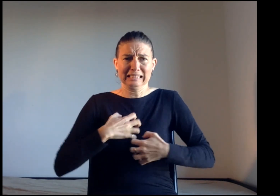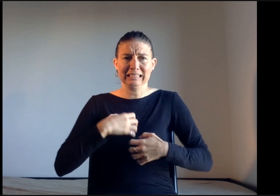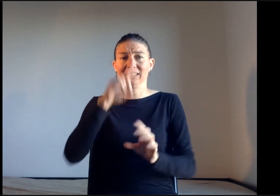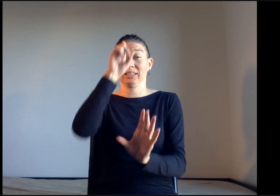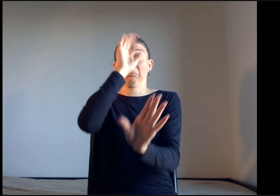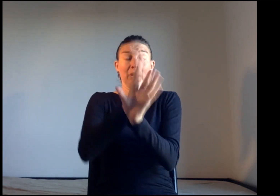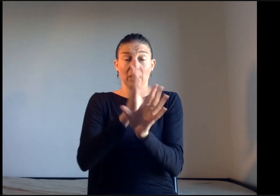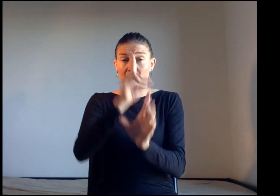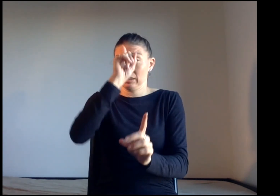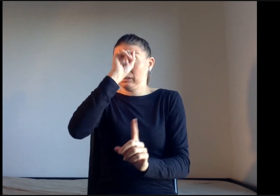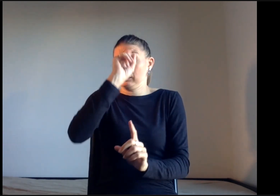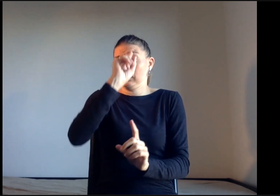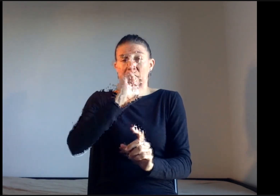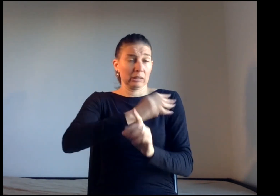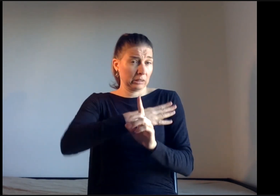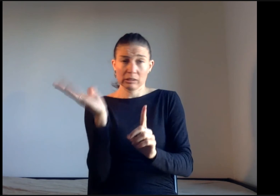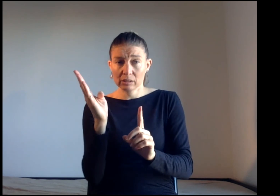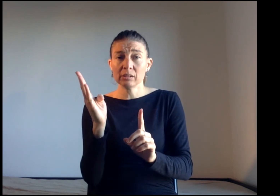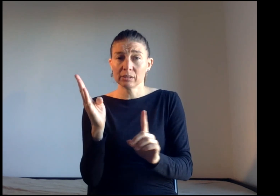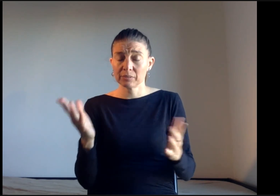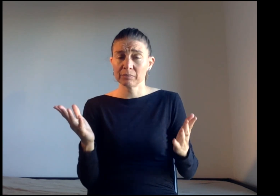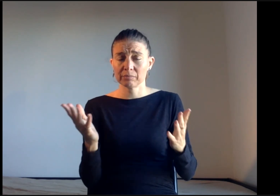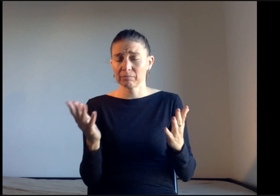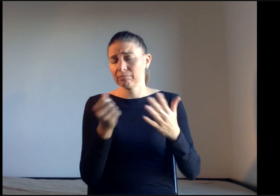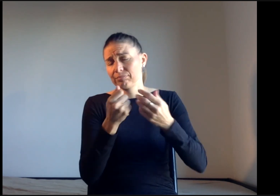Then we have families that they have to decide very fast